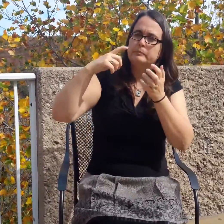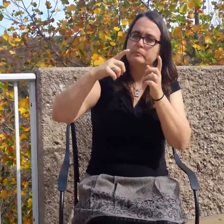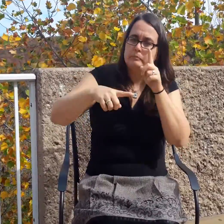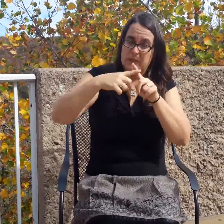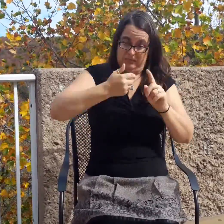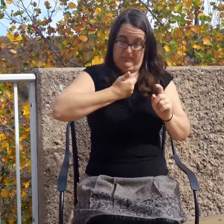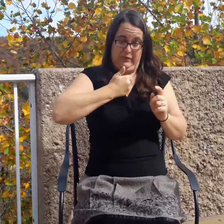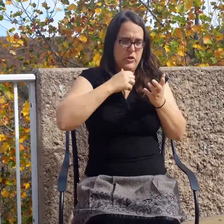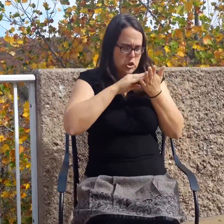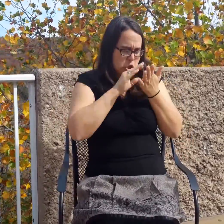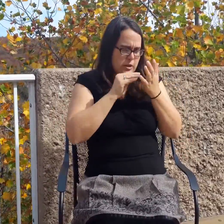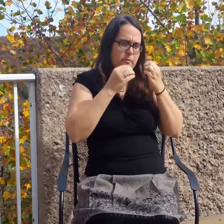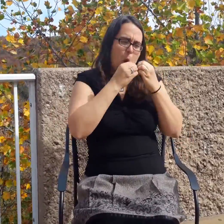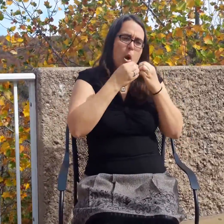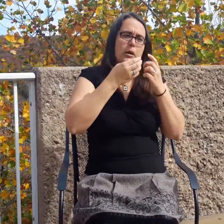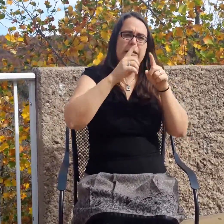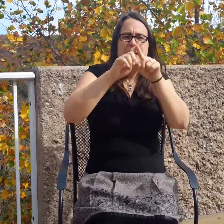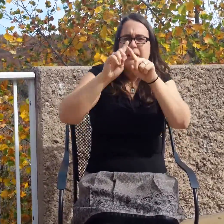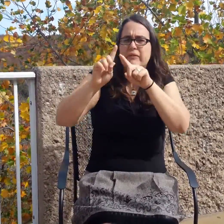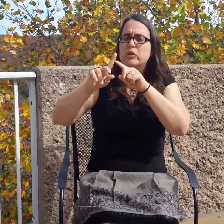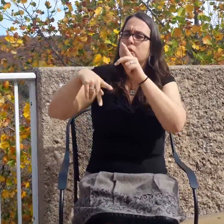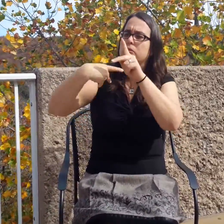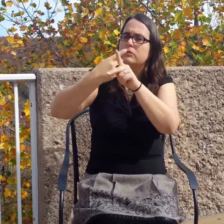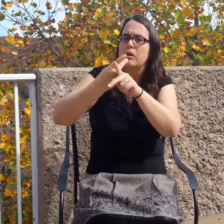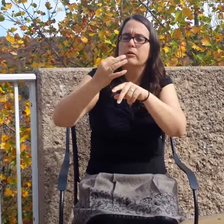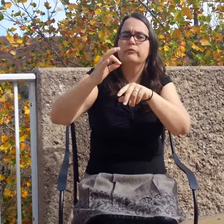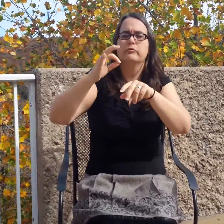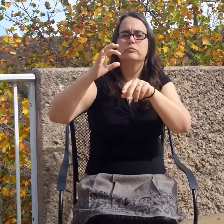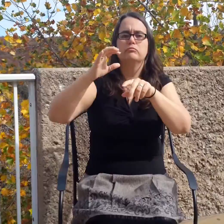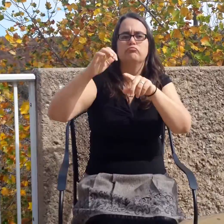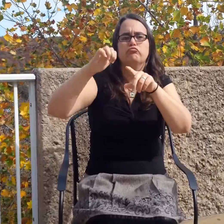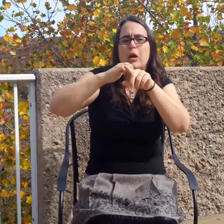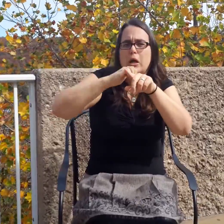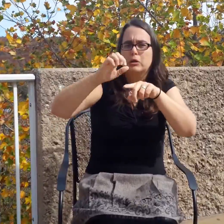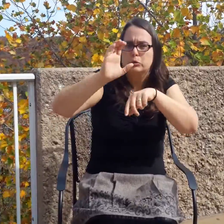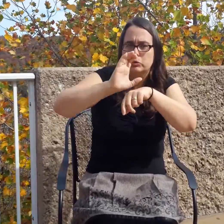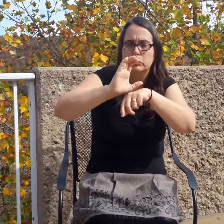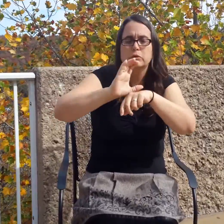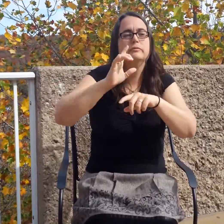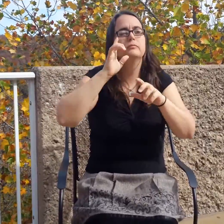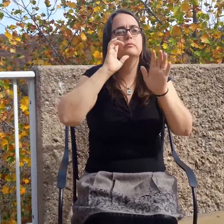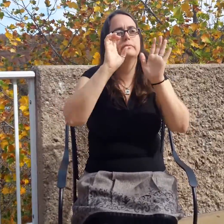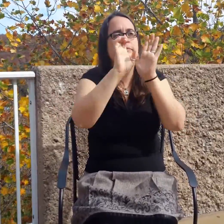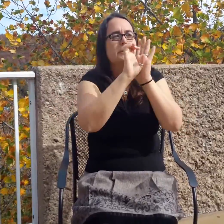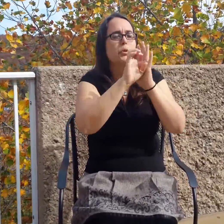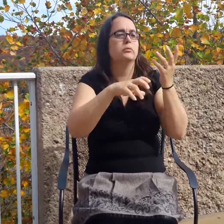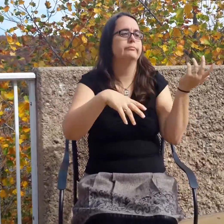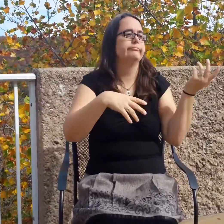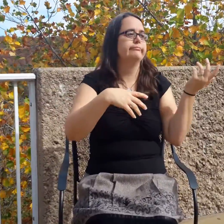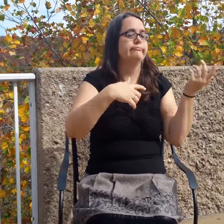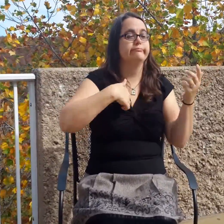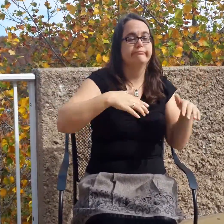Plus, I was learning myself, more and more different practices. For example: